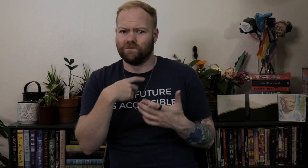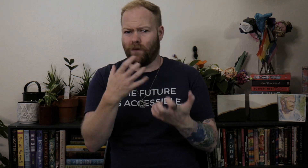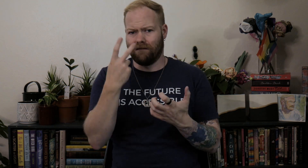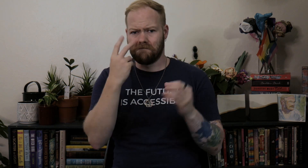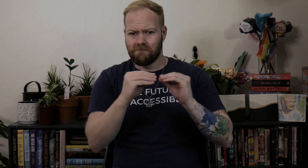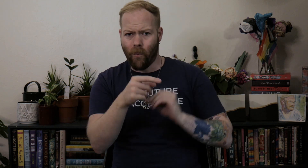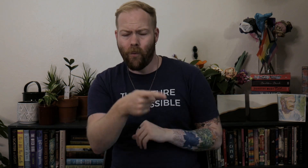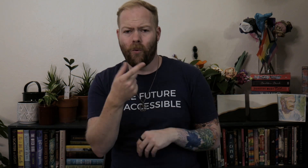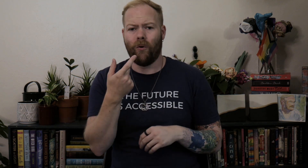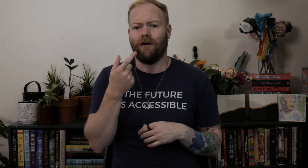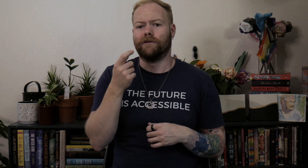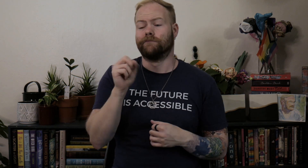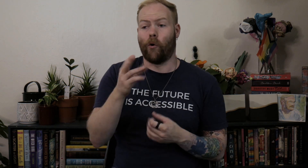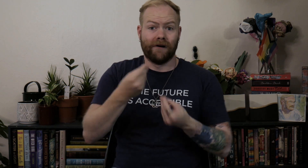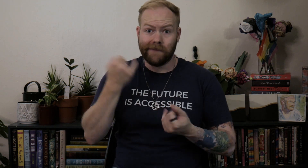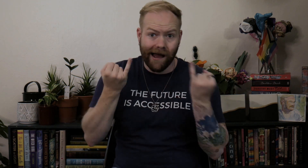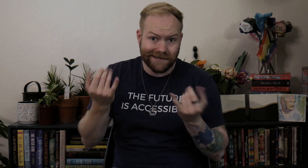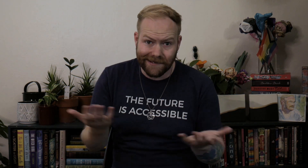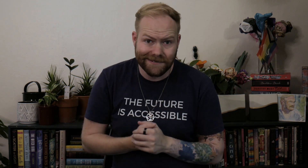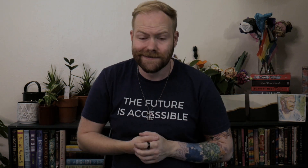and would like to see more, or give me some ideas.